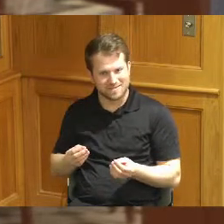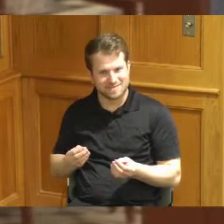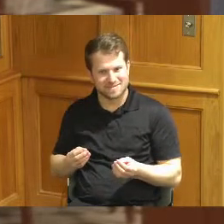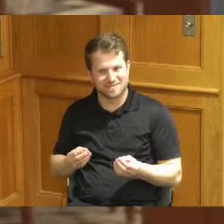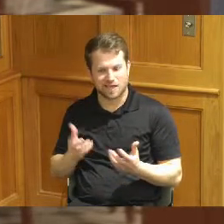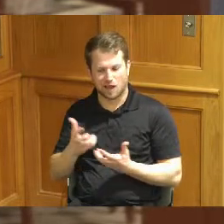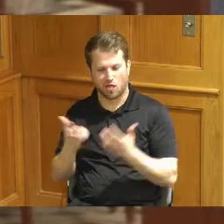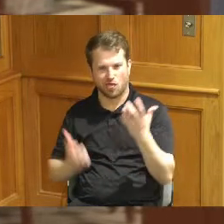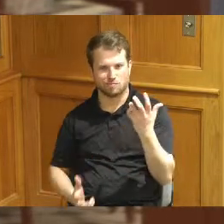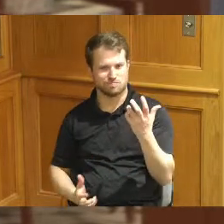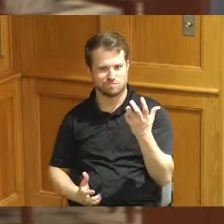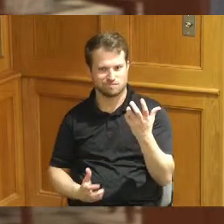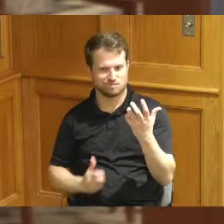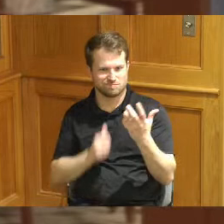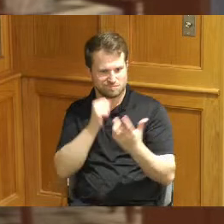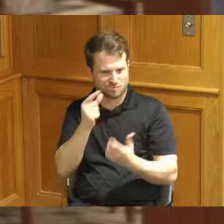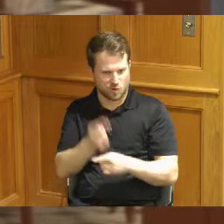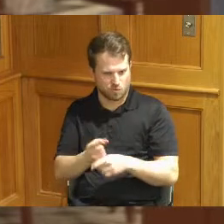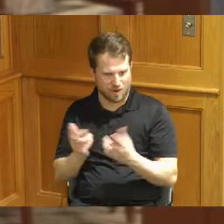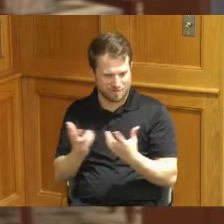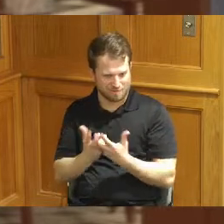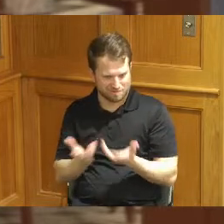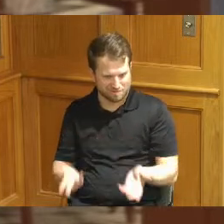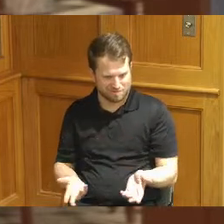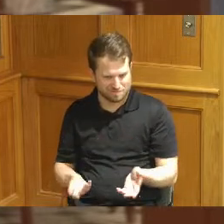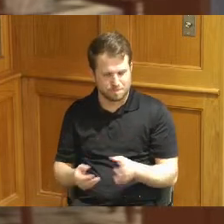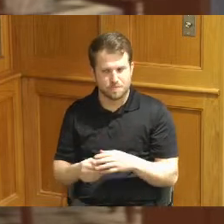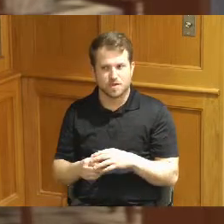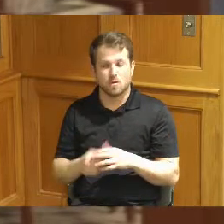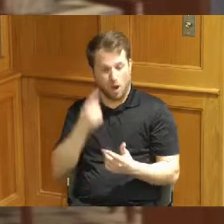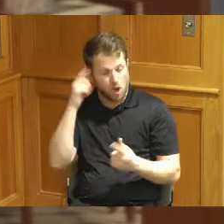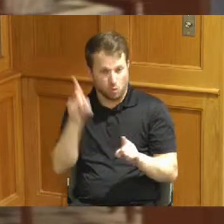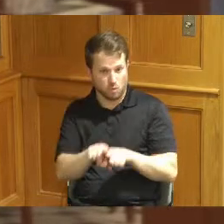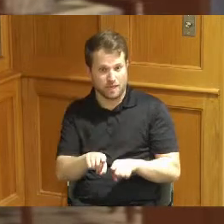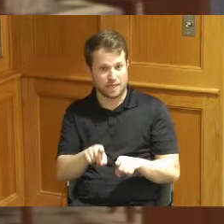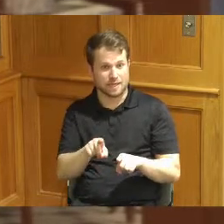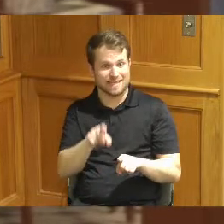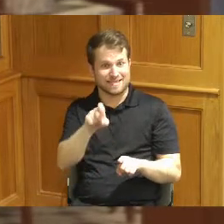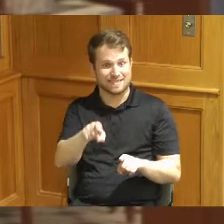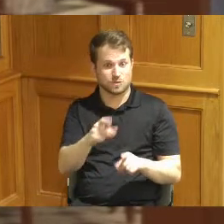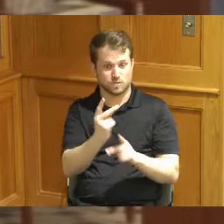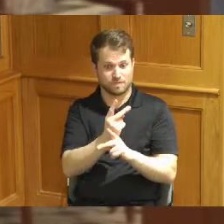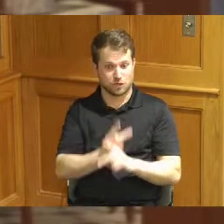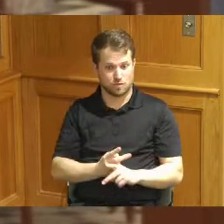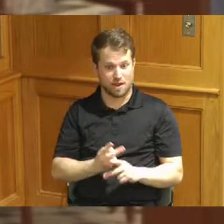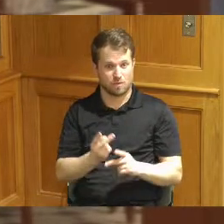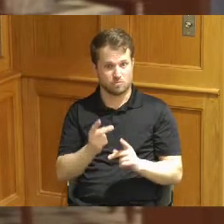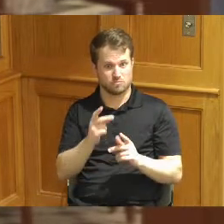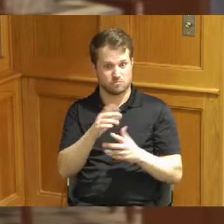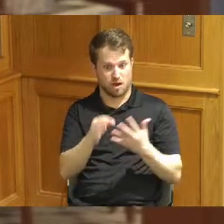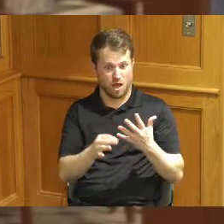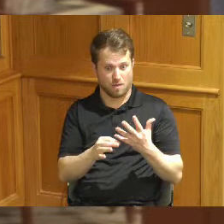so I agree with you completely that you know a solution needs to be found the problem is